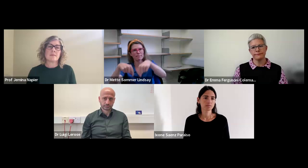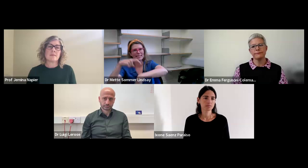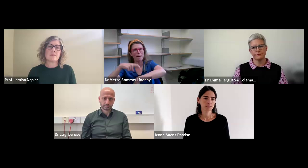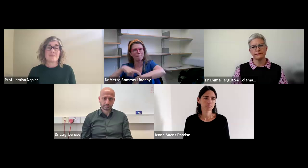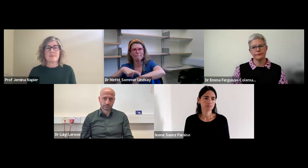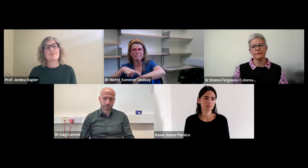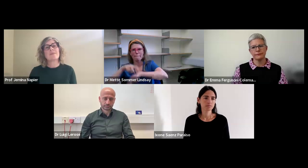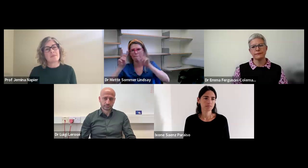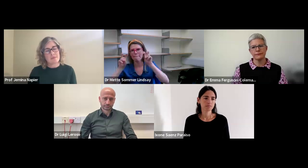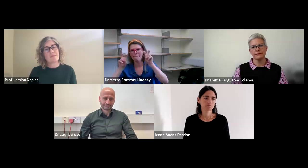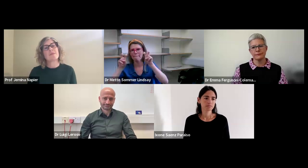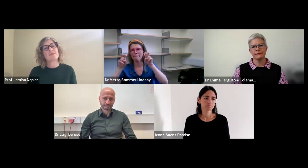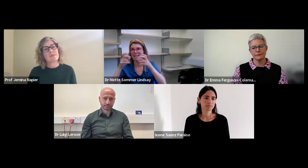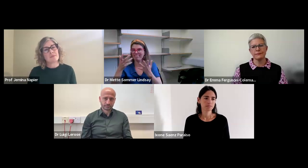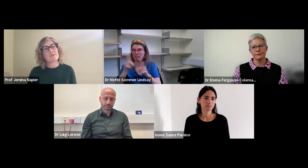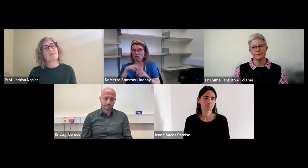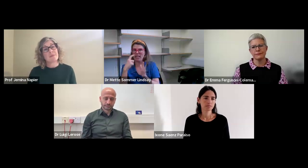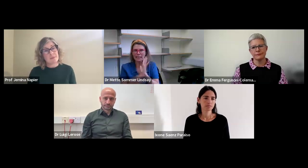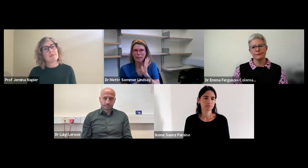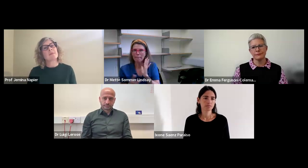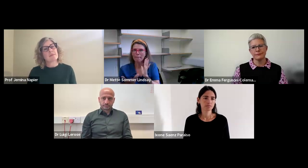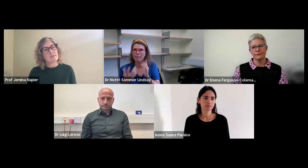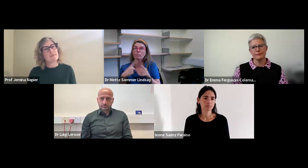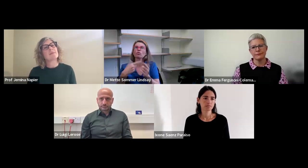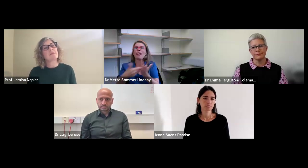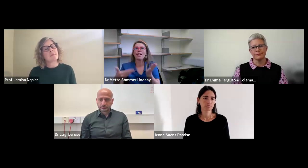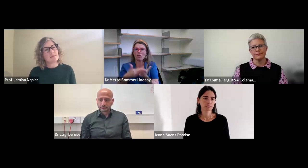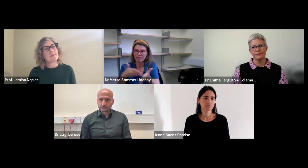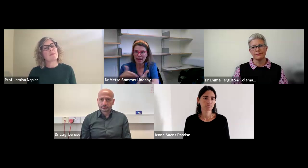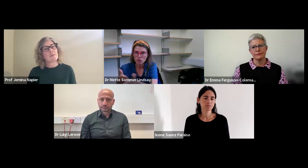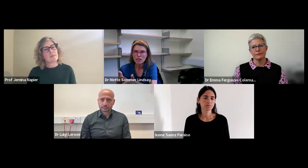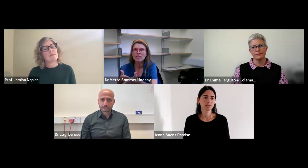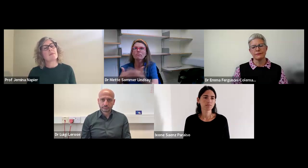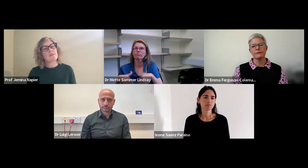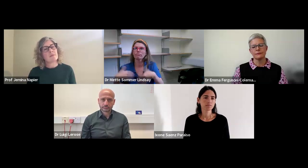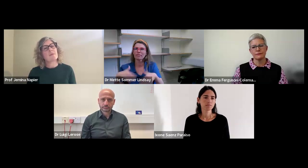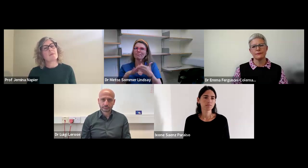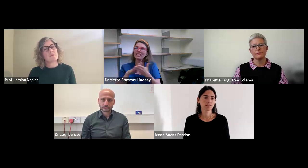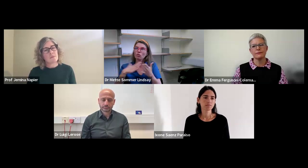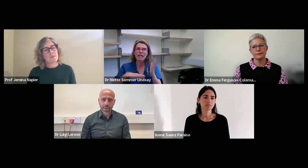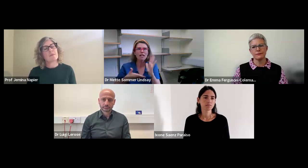think of "crip theory" and "crip time" as part of crip theory - as disabled people, as deaf people,